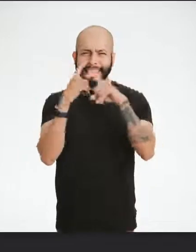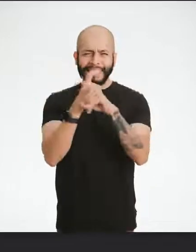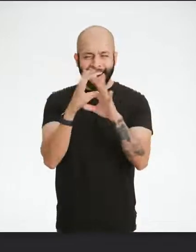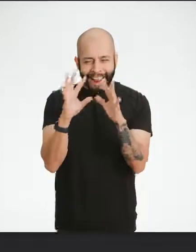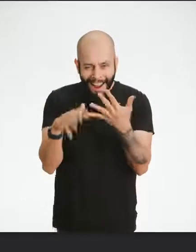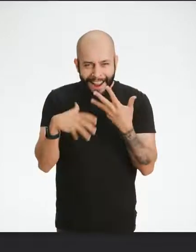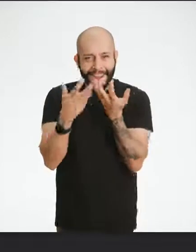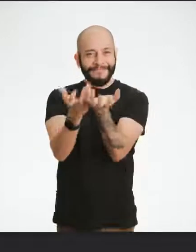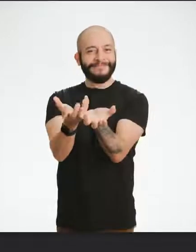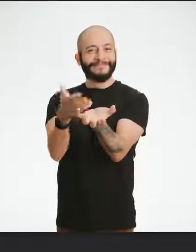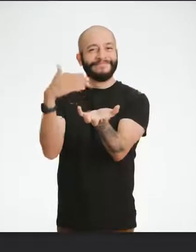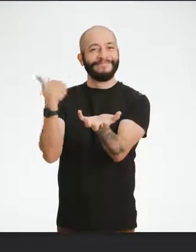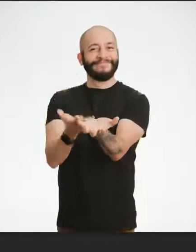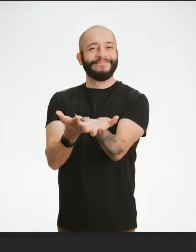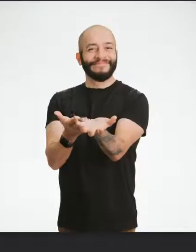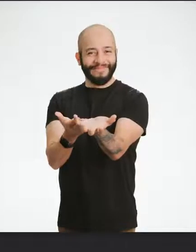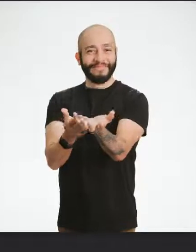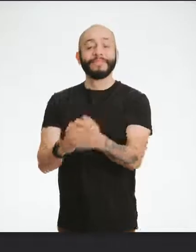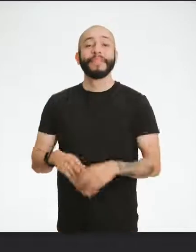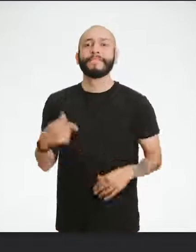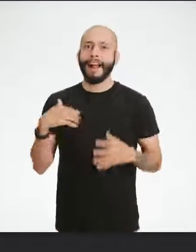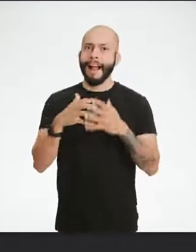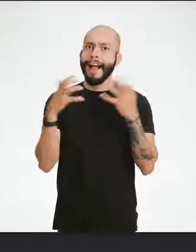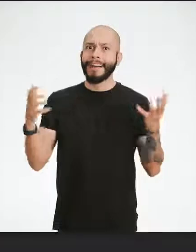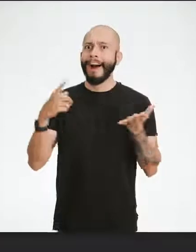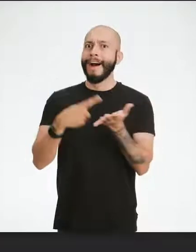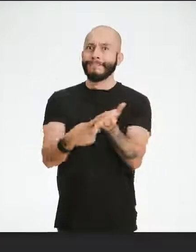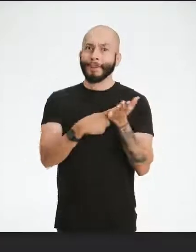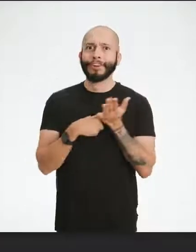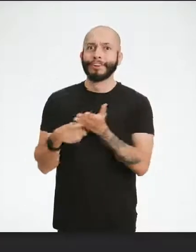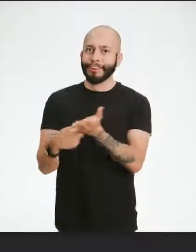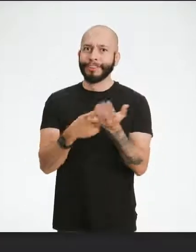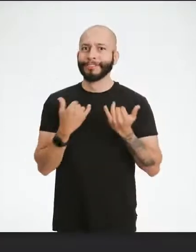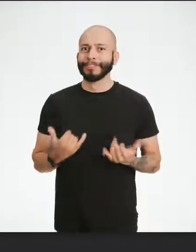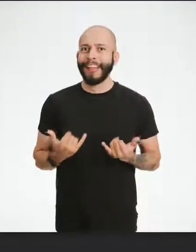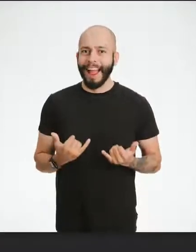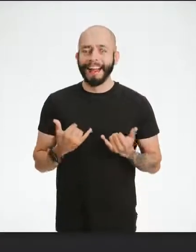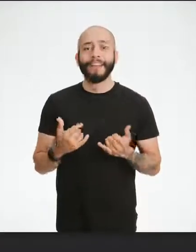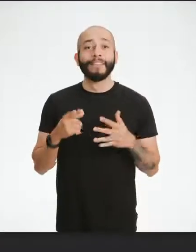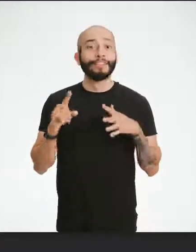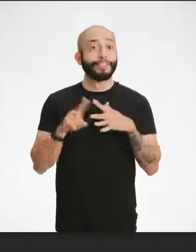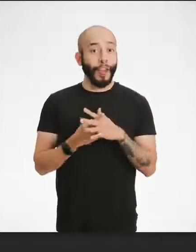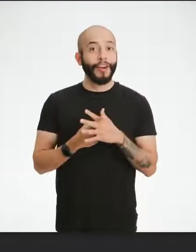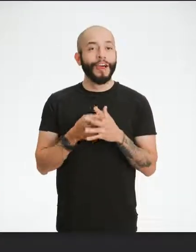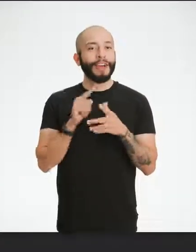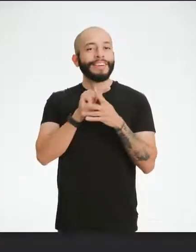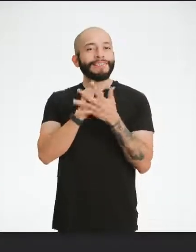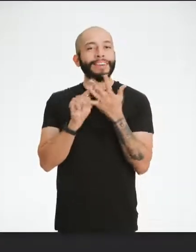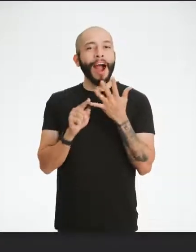the most ambitious ideas to life. We have a lot to cover today. Let's start with some updates.